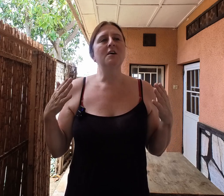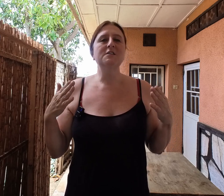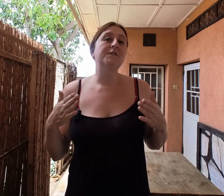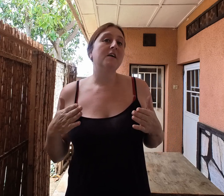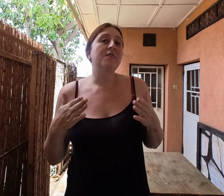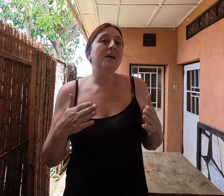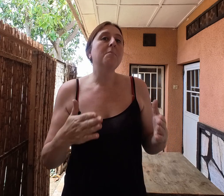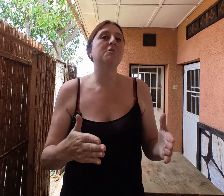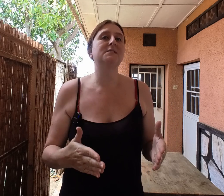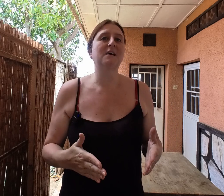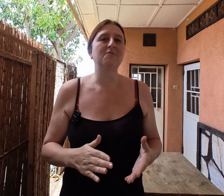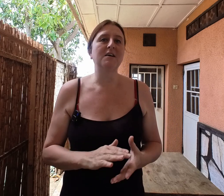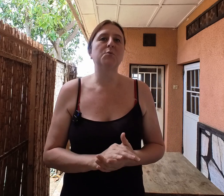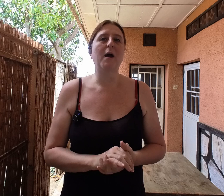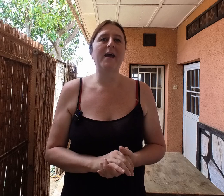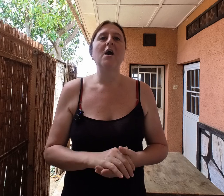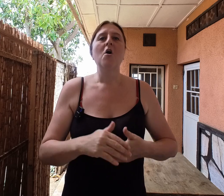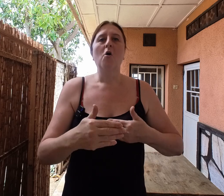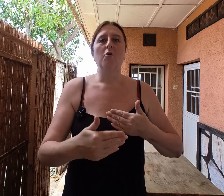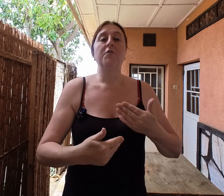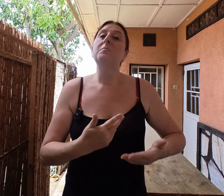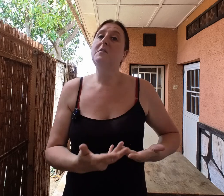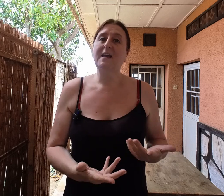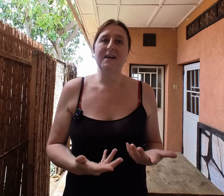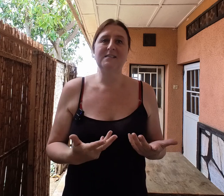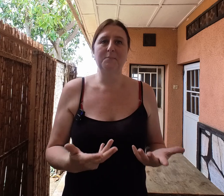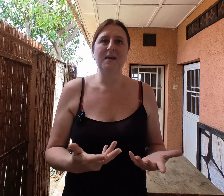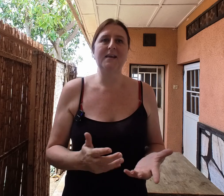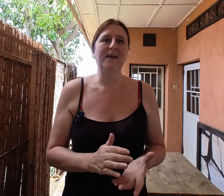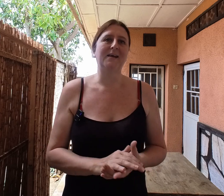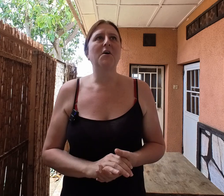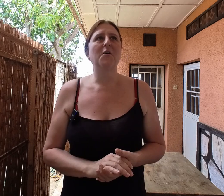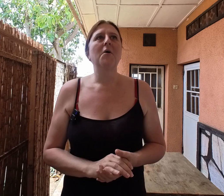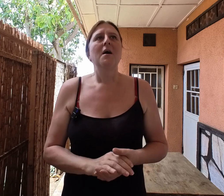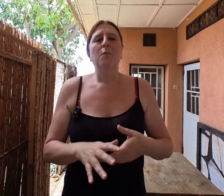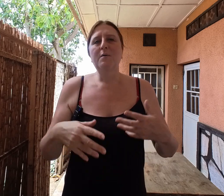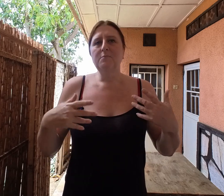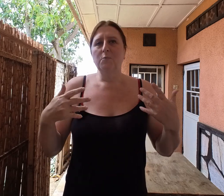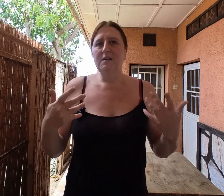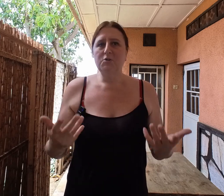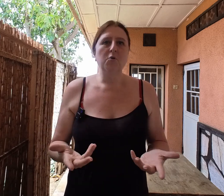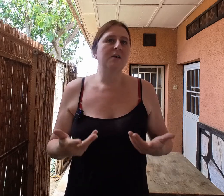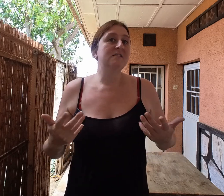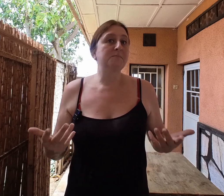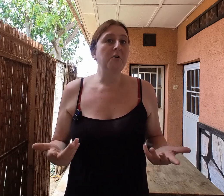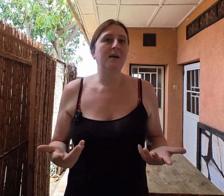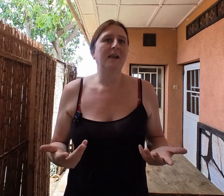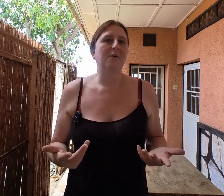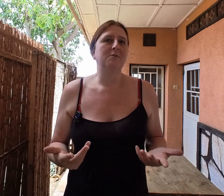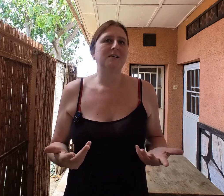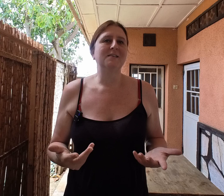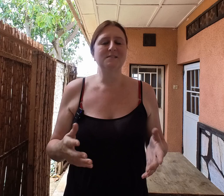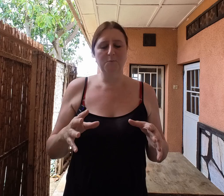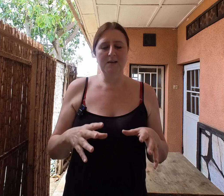try to find the most direct way of communicating meaning. So, when we talk in spoken languages,